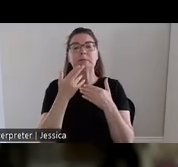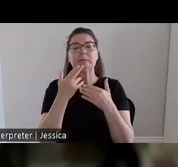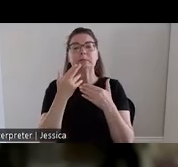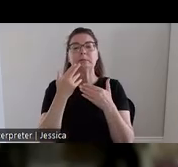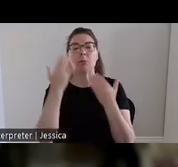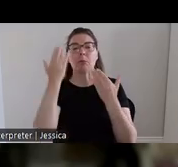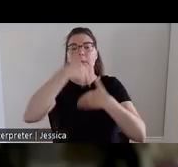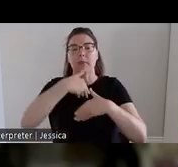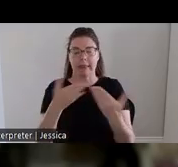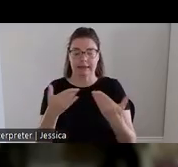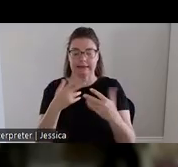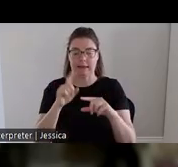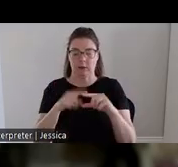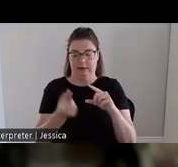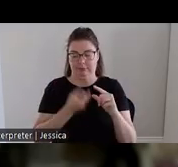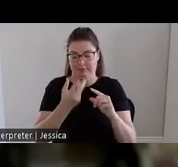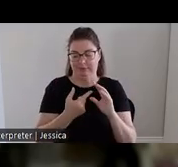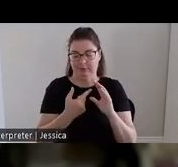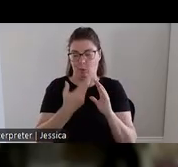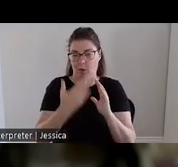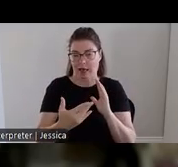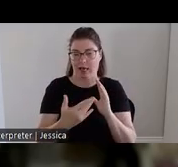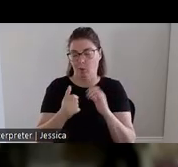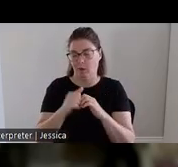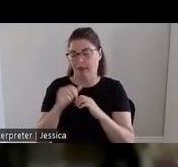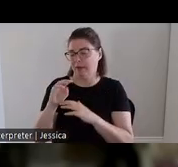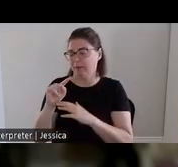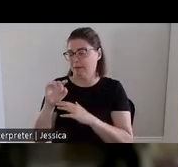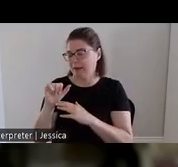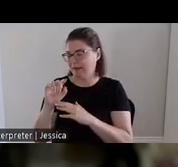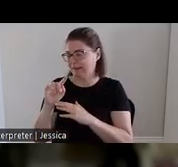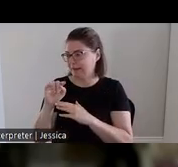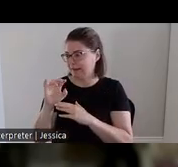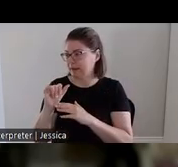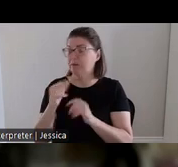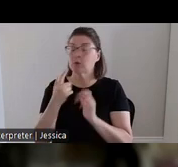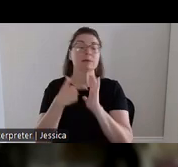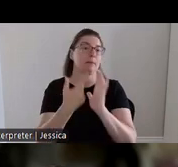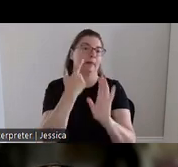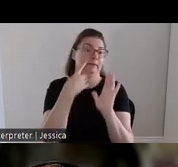express specifically with the metadata. Like, if you've got a dictionary and there's audio